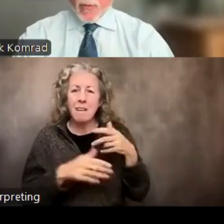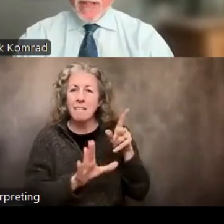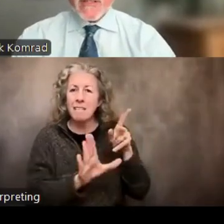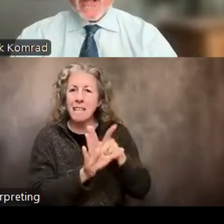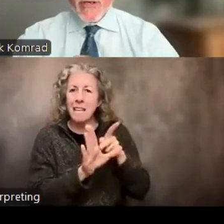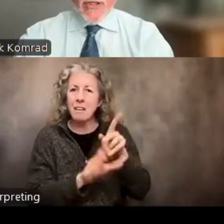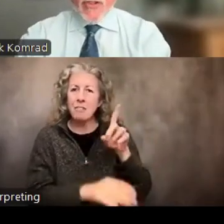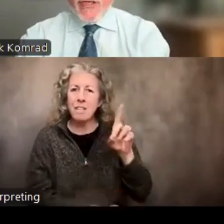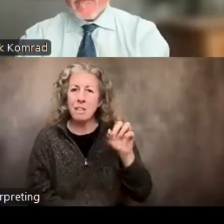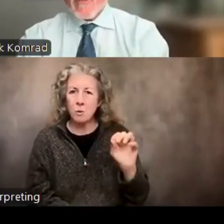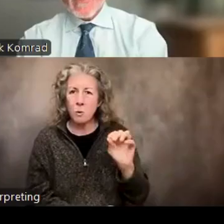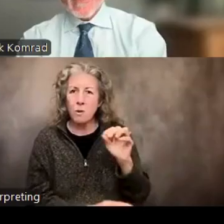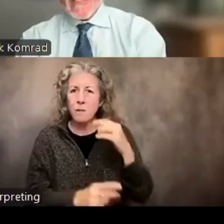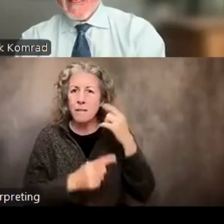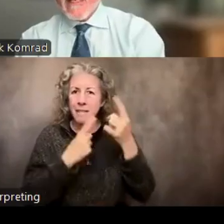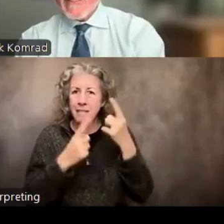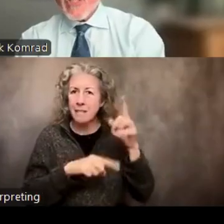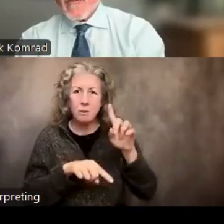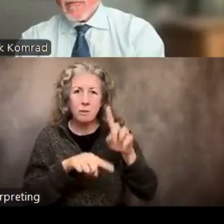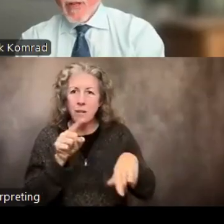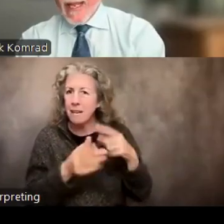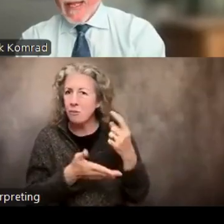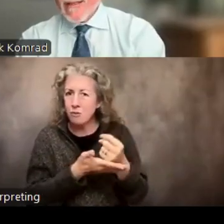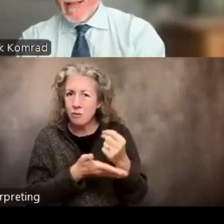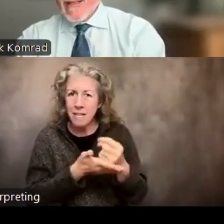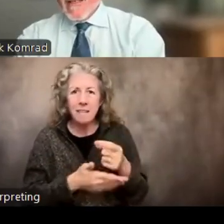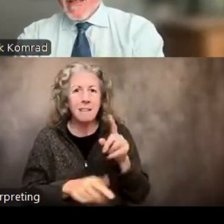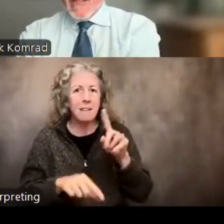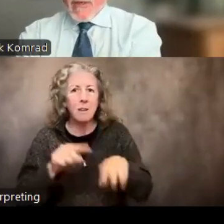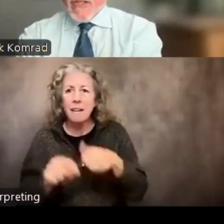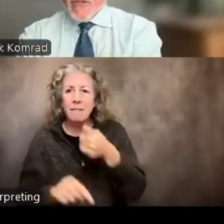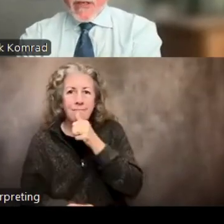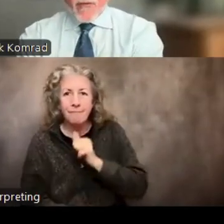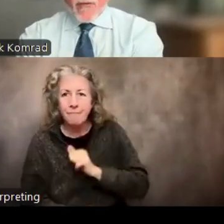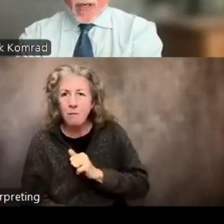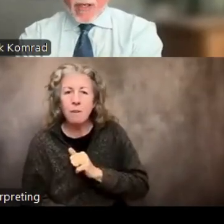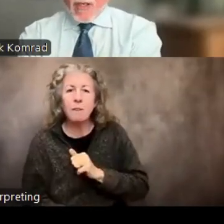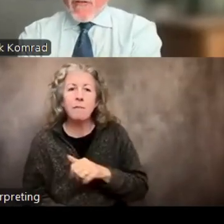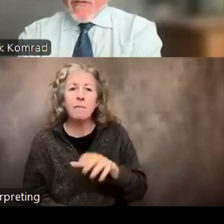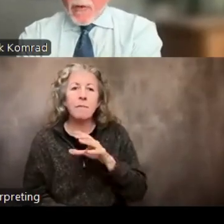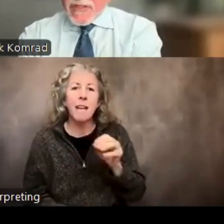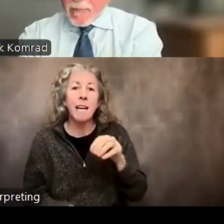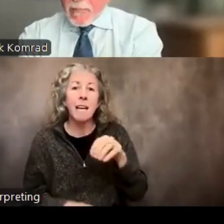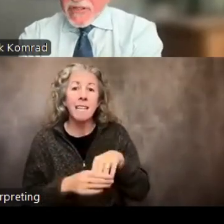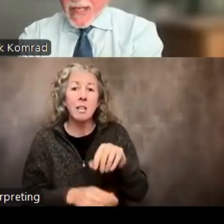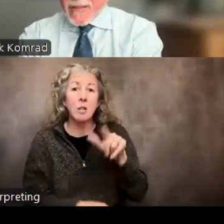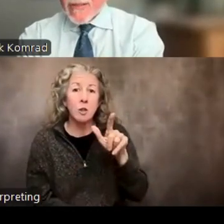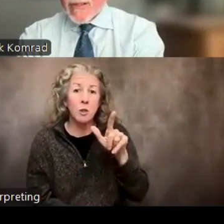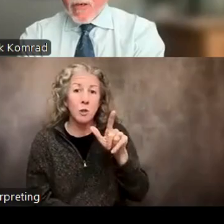considered untreatable and insufferable. And in 2024 14% so